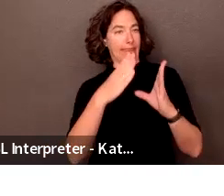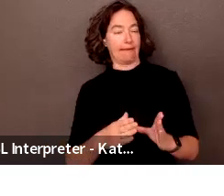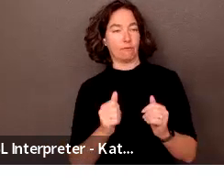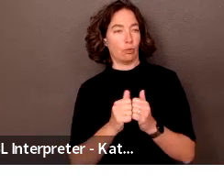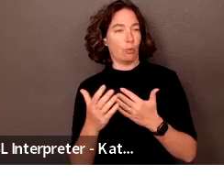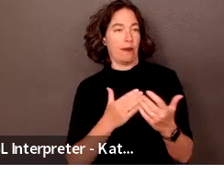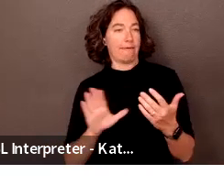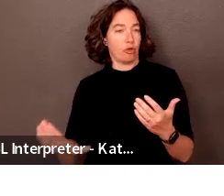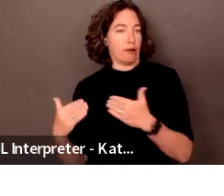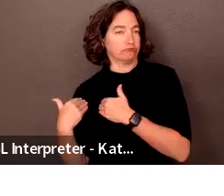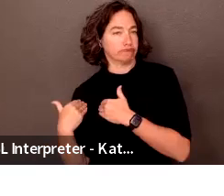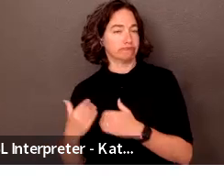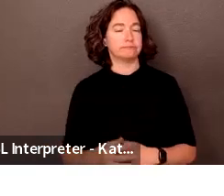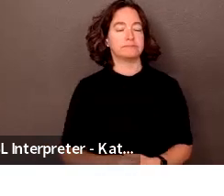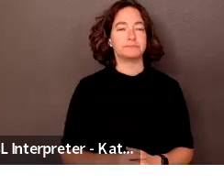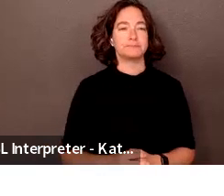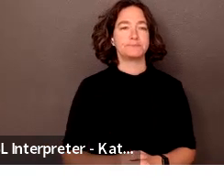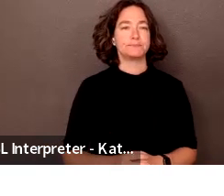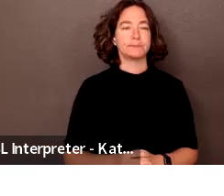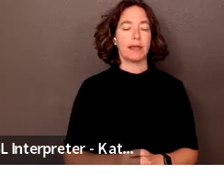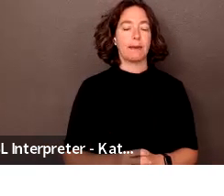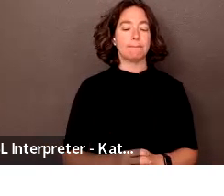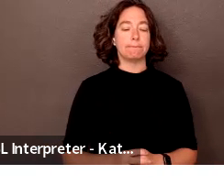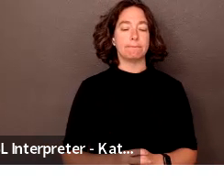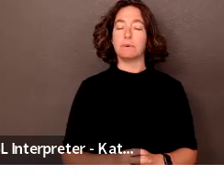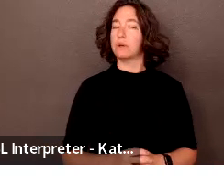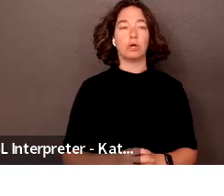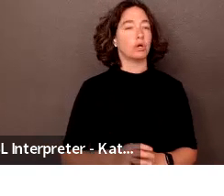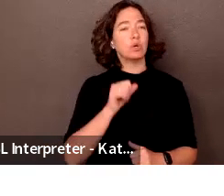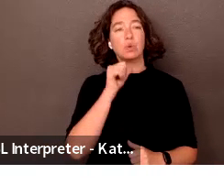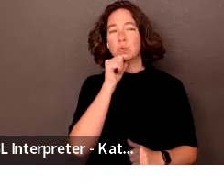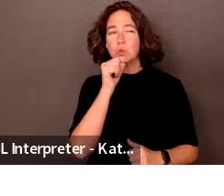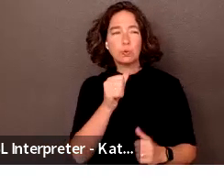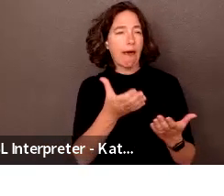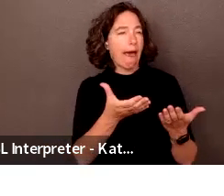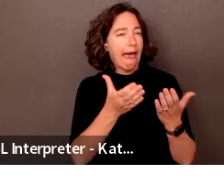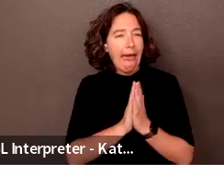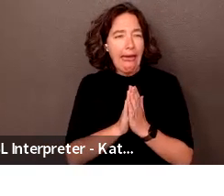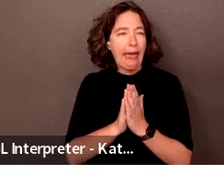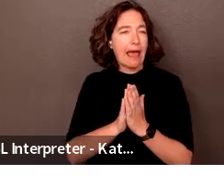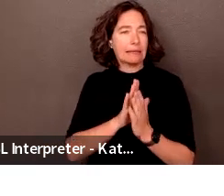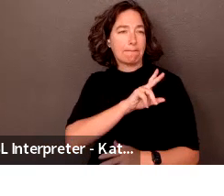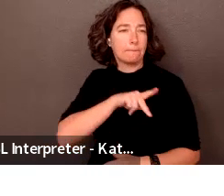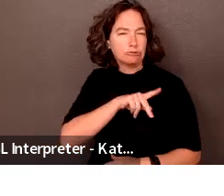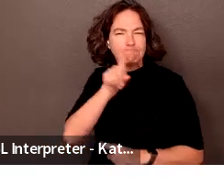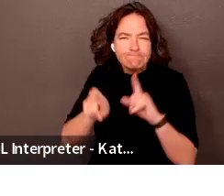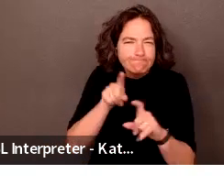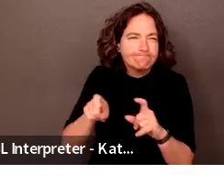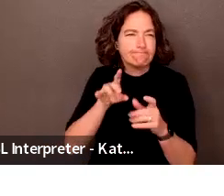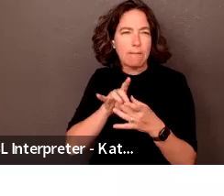that they are working and don't just go and pet the working animal. It is a